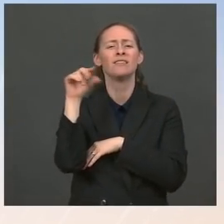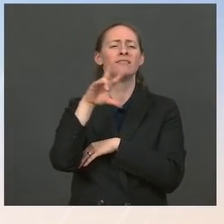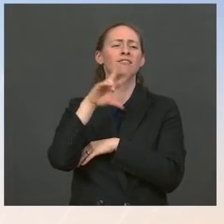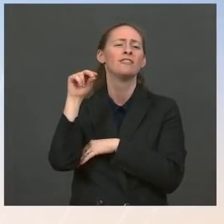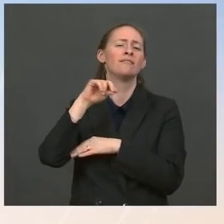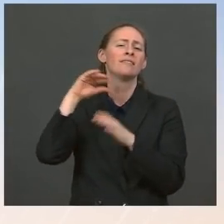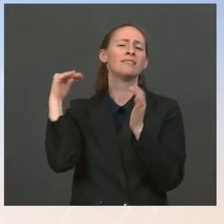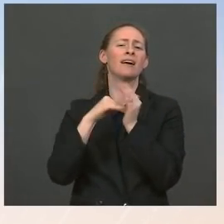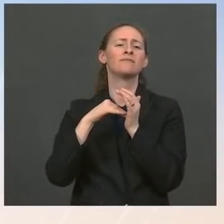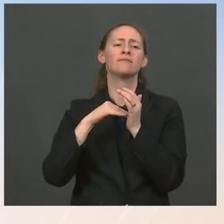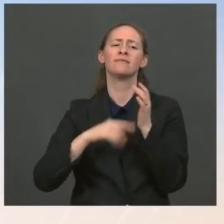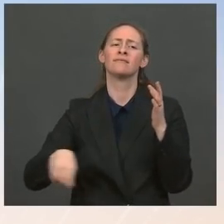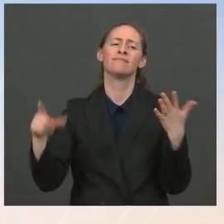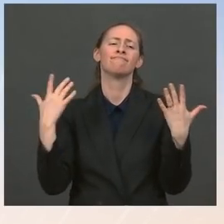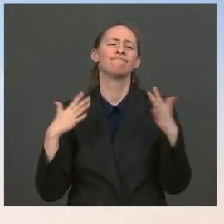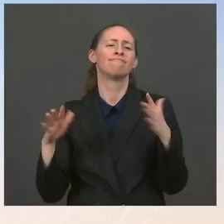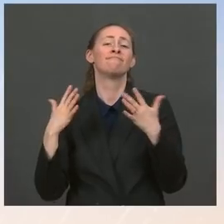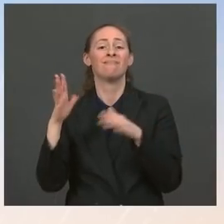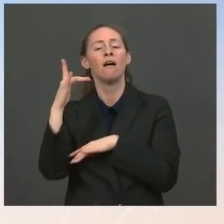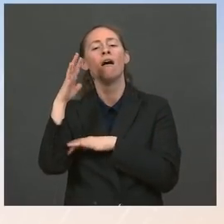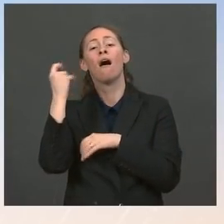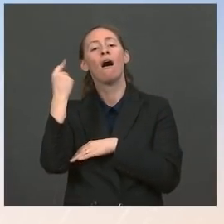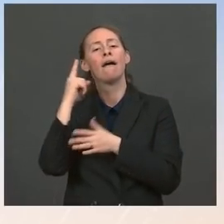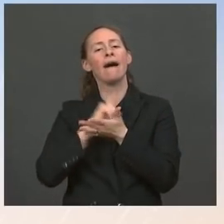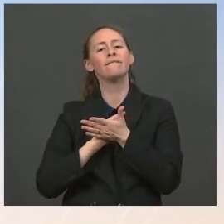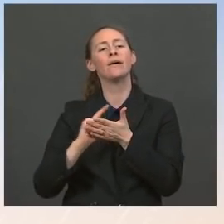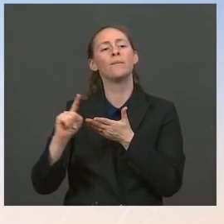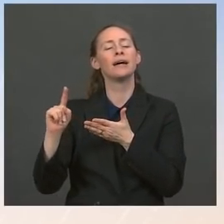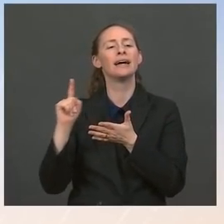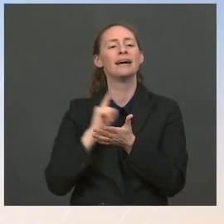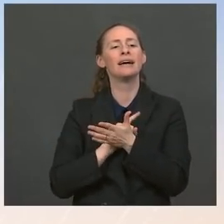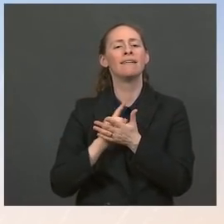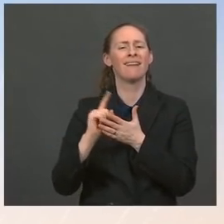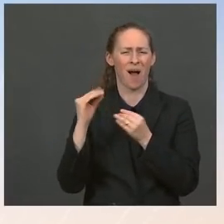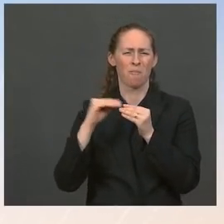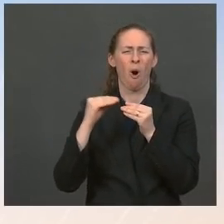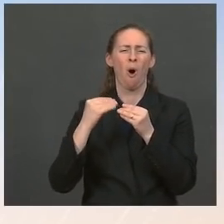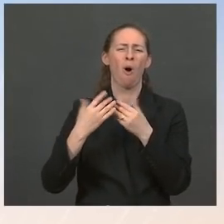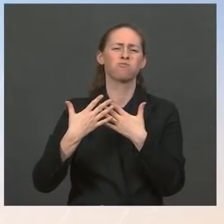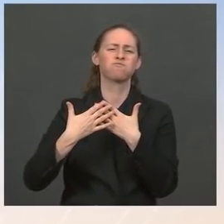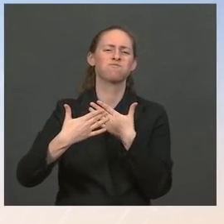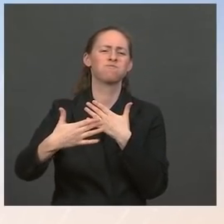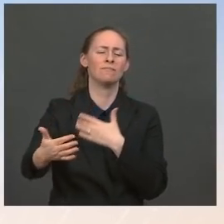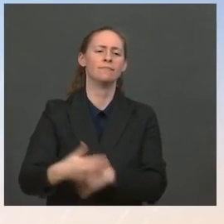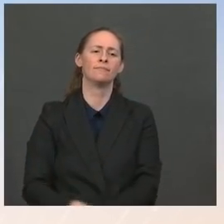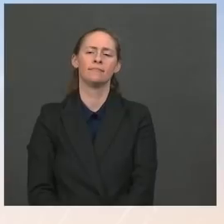Additionally, agencies are moving forward in real time with collecting vaccination and compliance data.